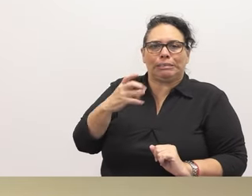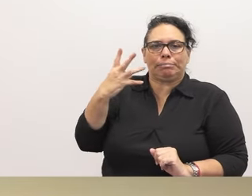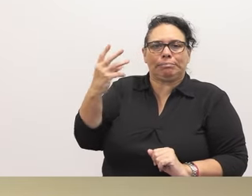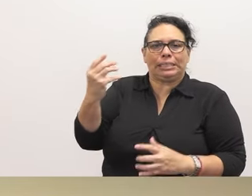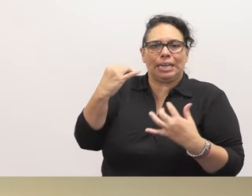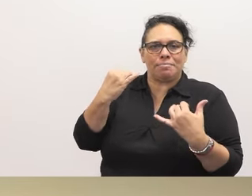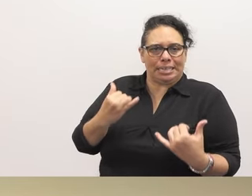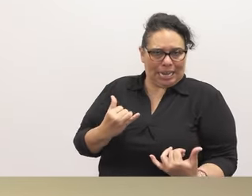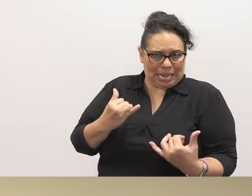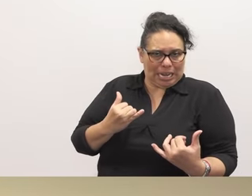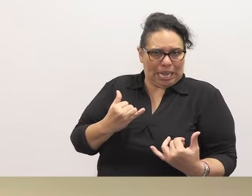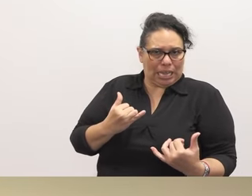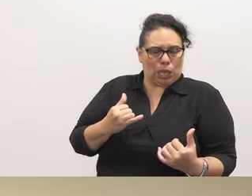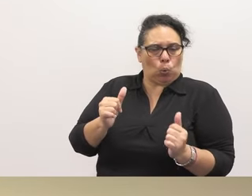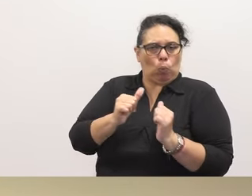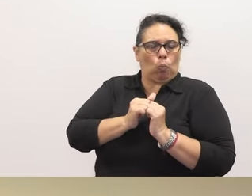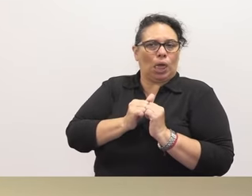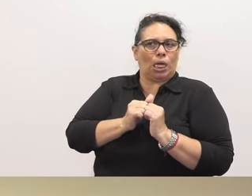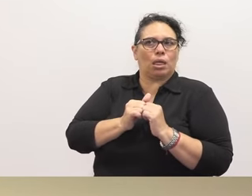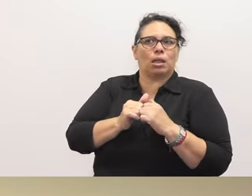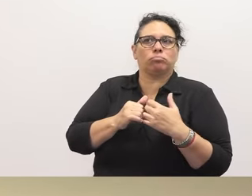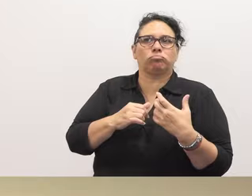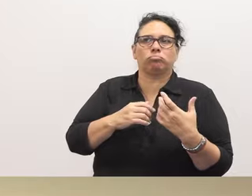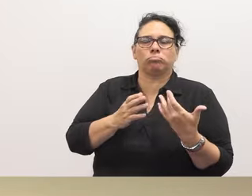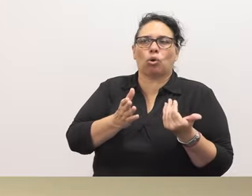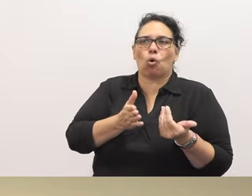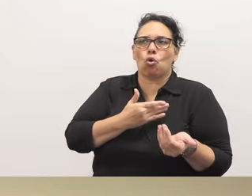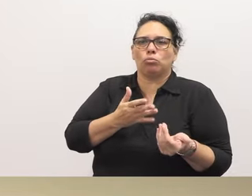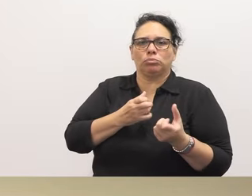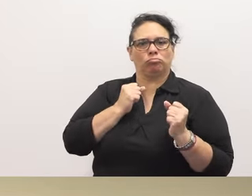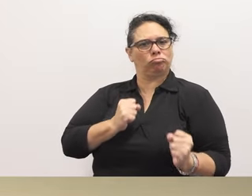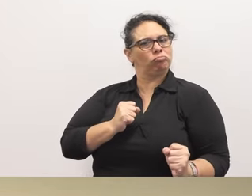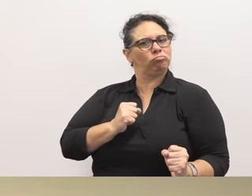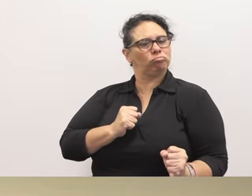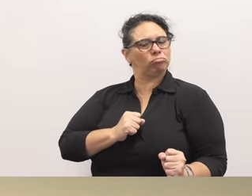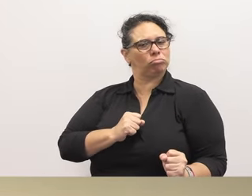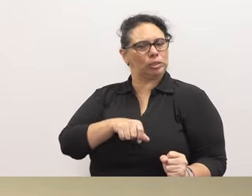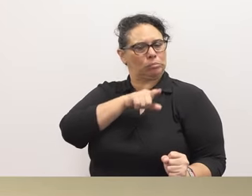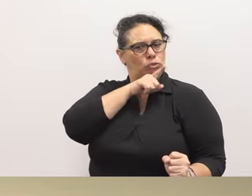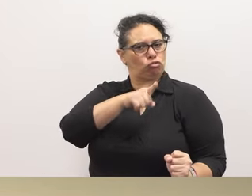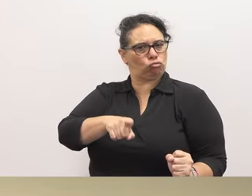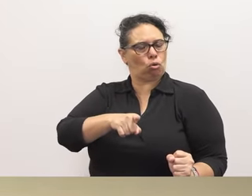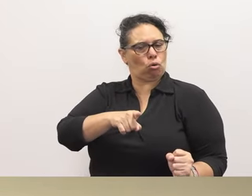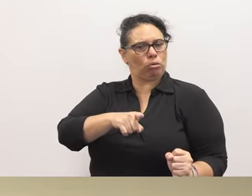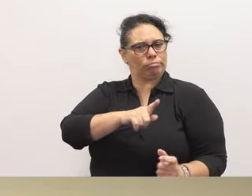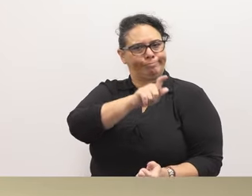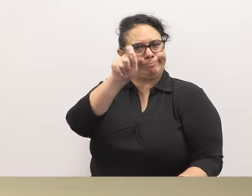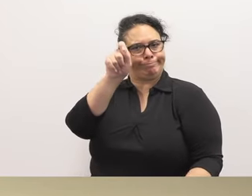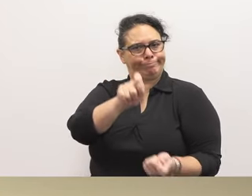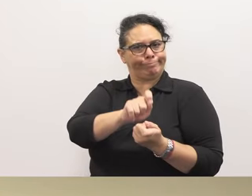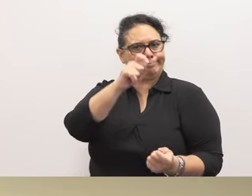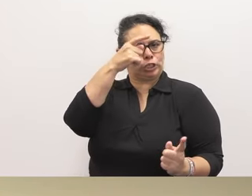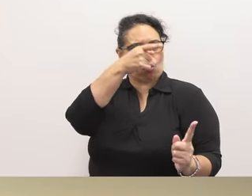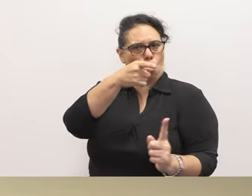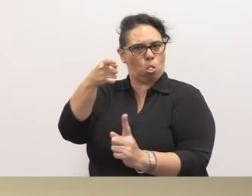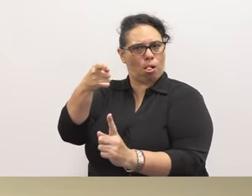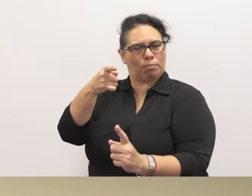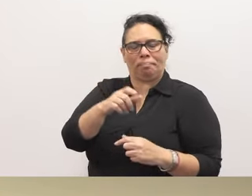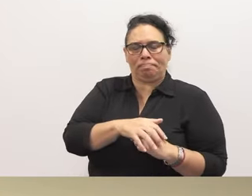with almost rock solid certainty about exactly what your goals and guardrails are apply to be. [Jill Baker] AJ?